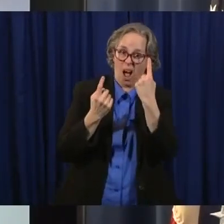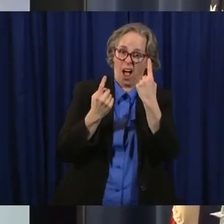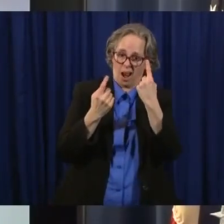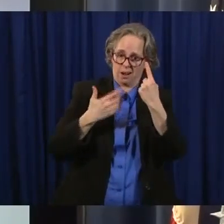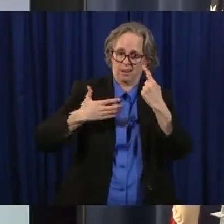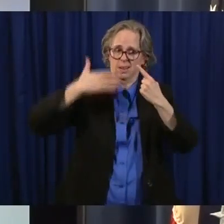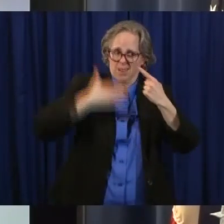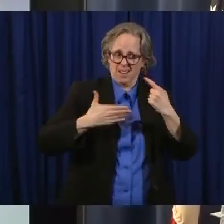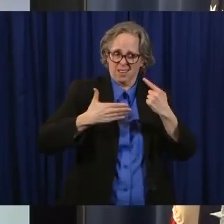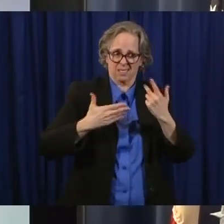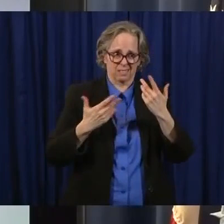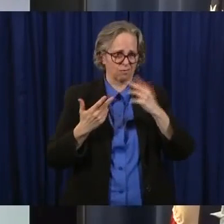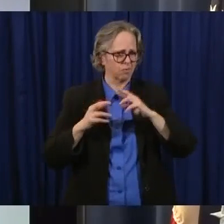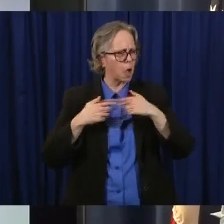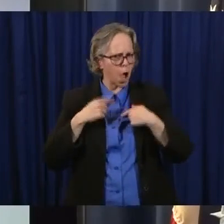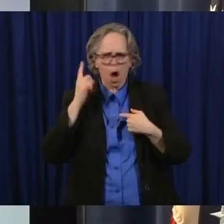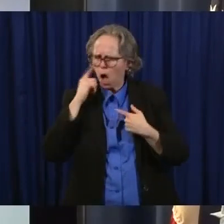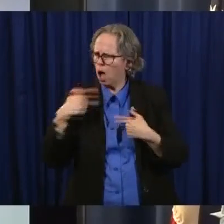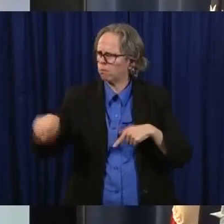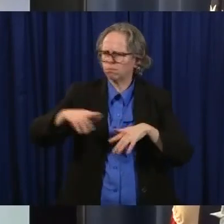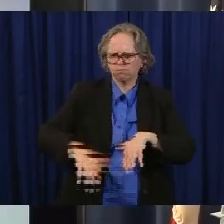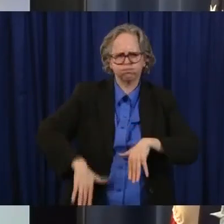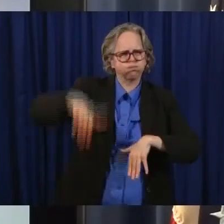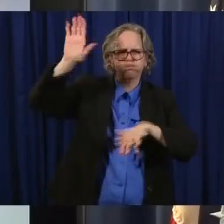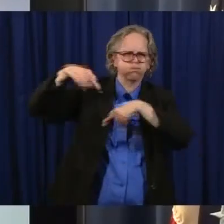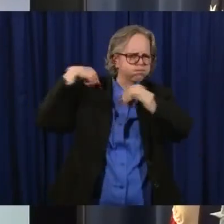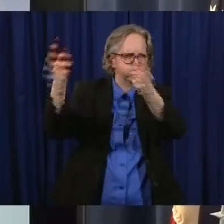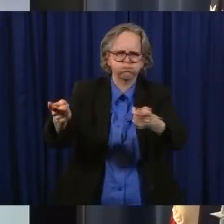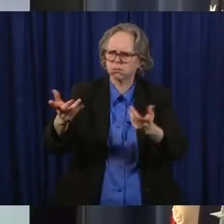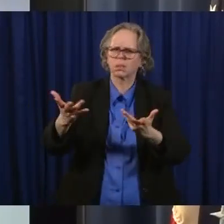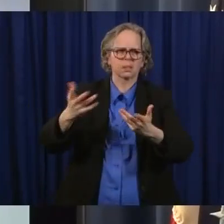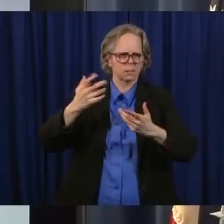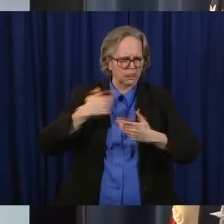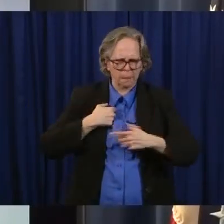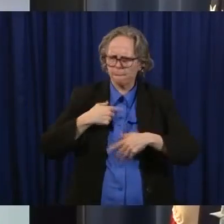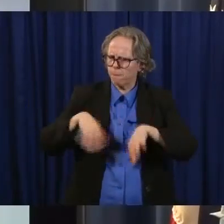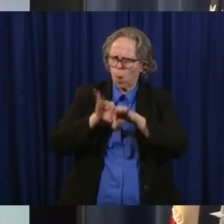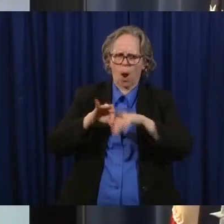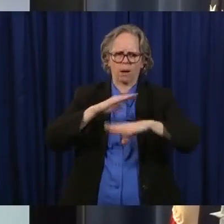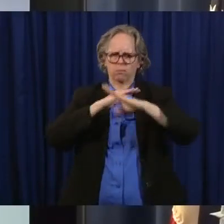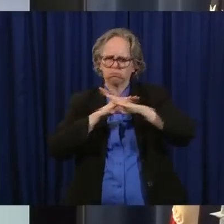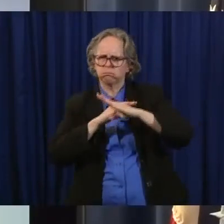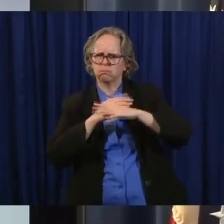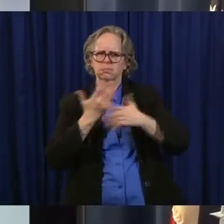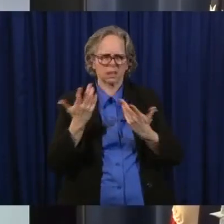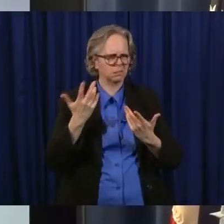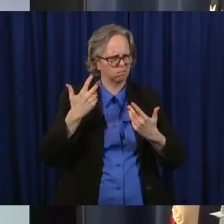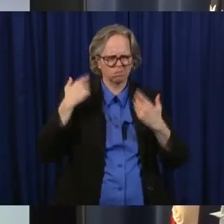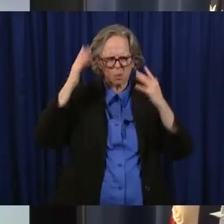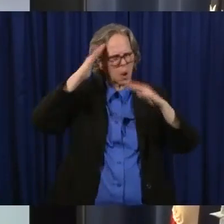BUT ONE OF THESE ON THEIR OWN HAS ITS OWN LEVEL OF EFFECT. SO WASHING YOUR HANDS REGULARLY, WE HAVE BEEN HEARING ABOUT THIS, WASH YOUR HANDS